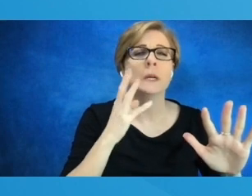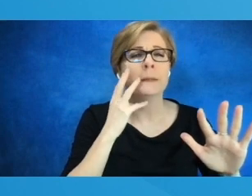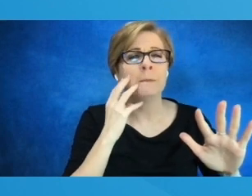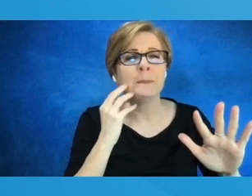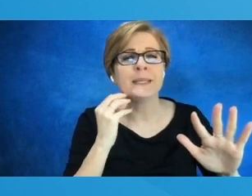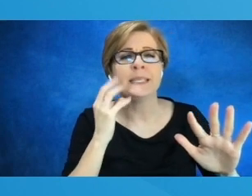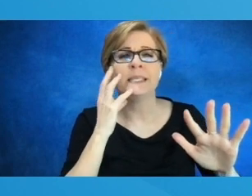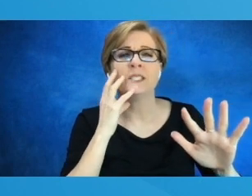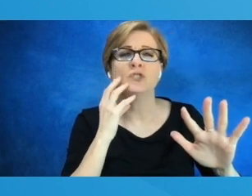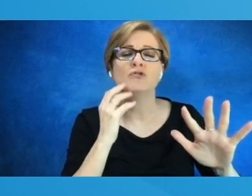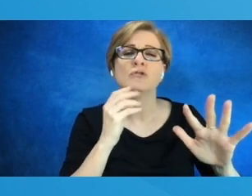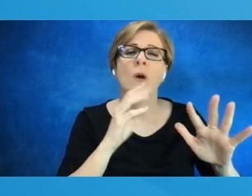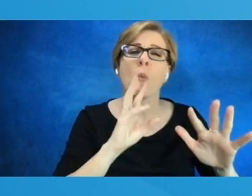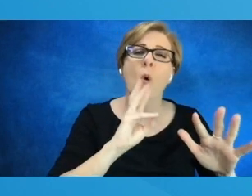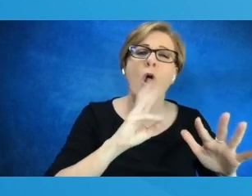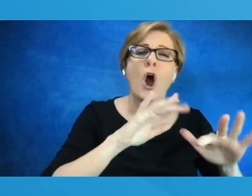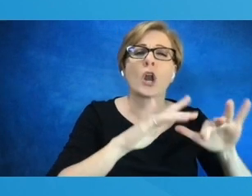water and trees and then these battle scenes.